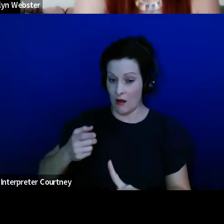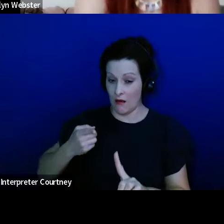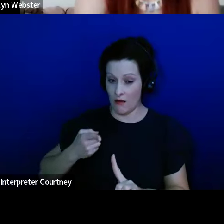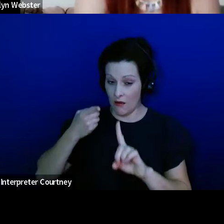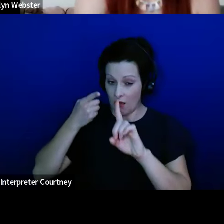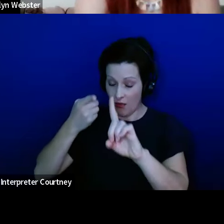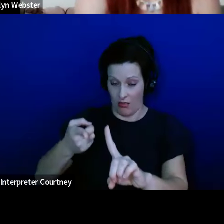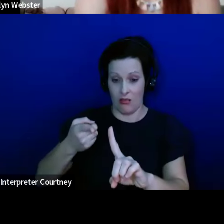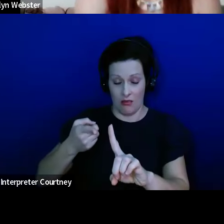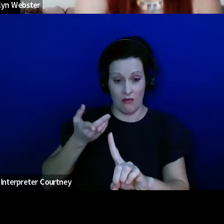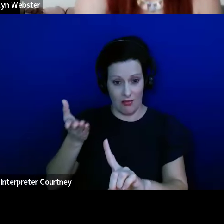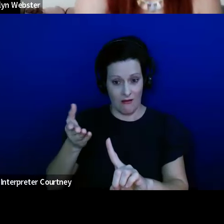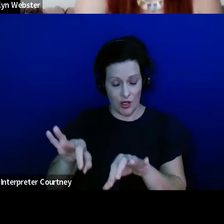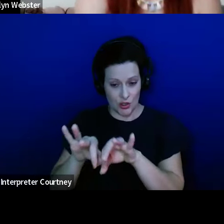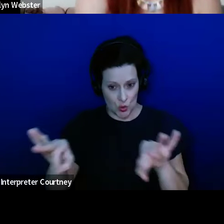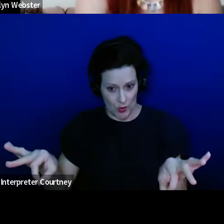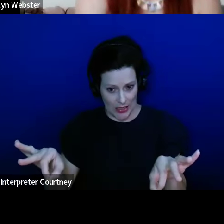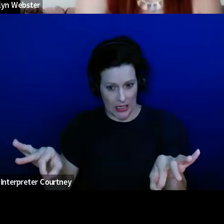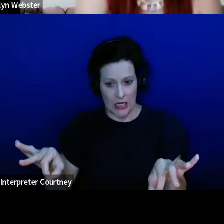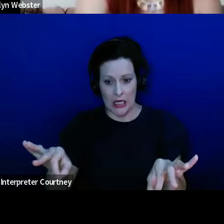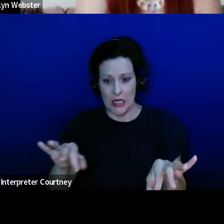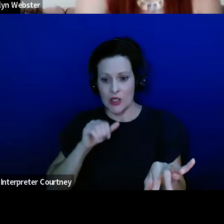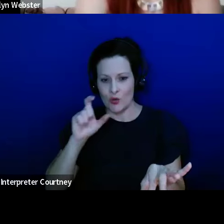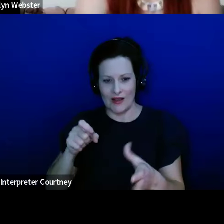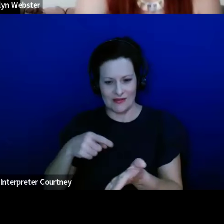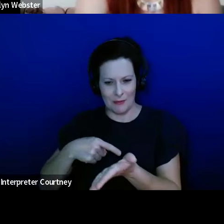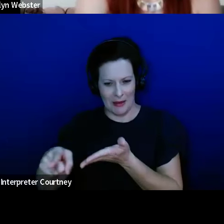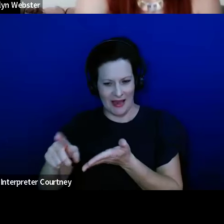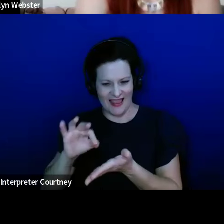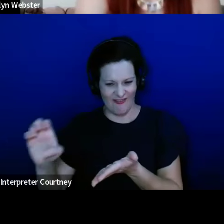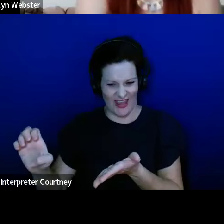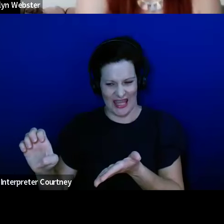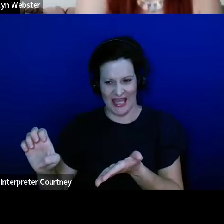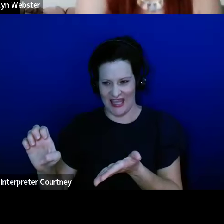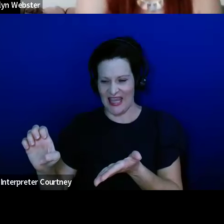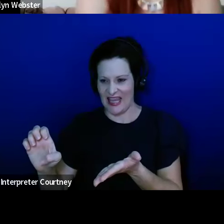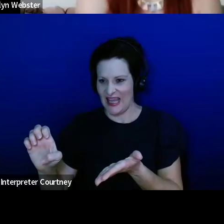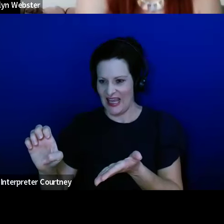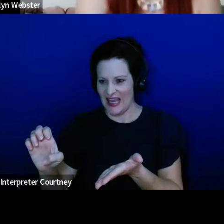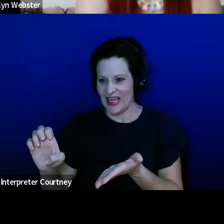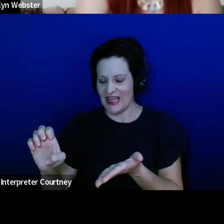a graduate degree and it would happen to pay those fees and potentially have a lot of opportunities